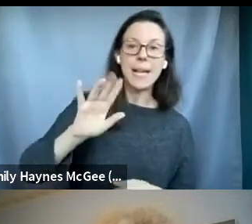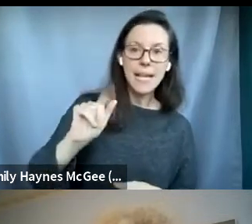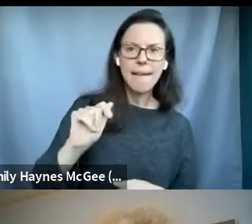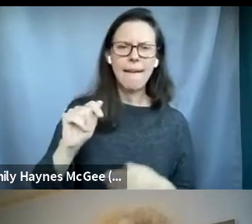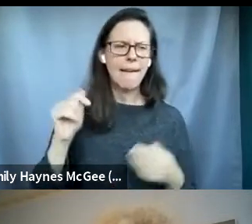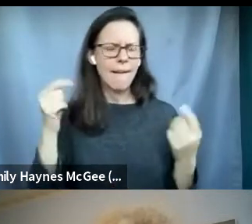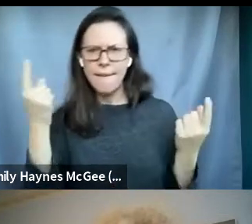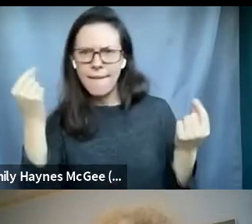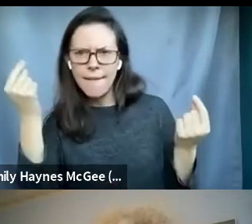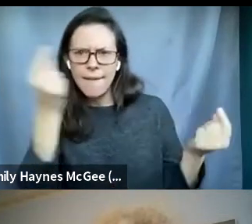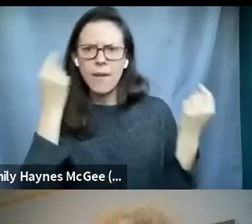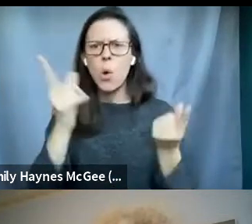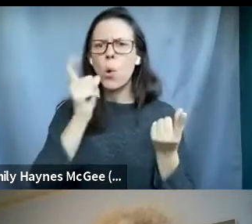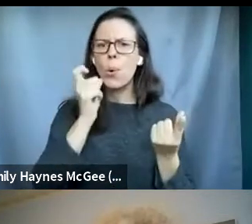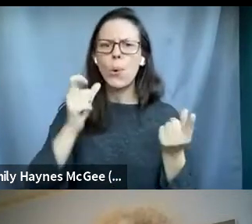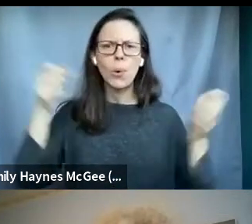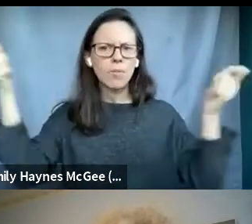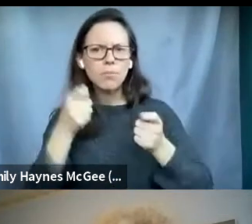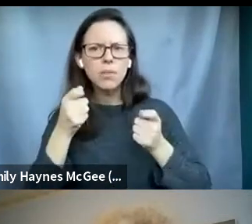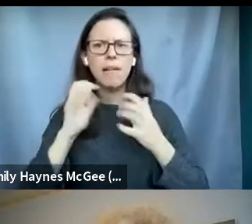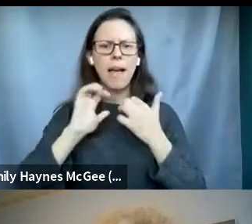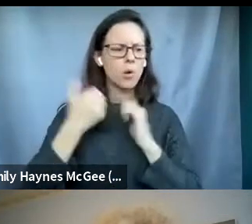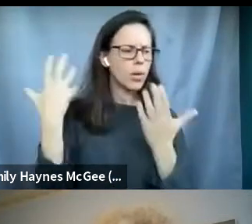bring together for this, right, how can we play up to the strengths of the folks that